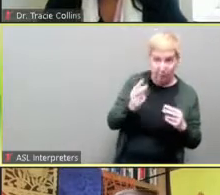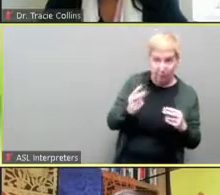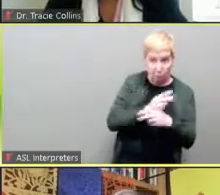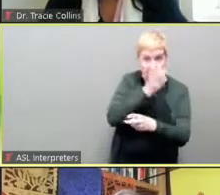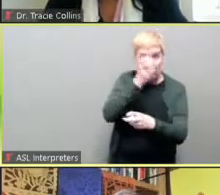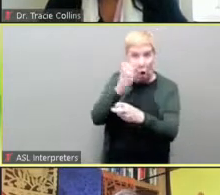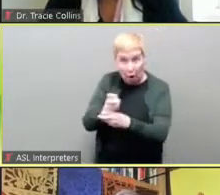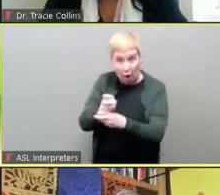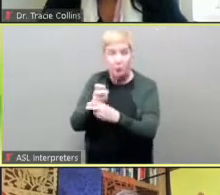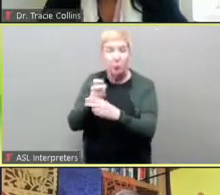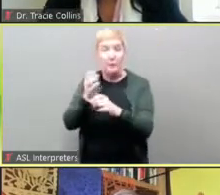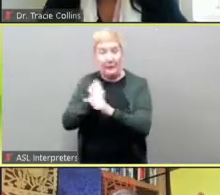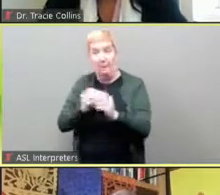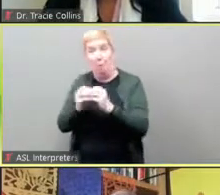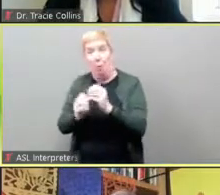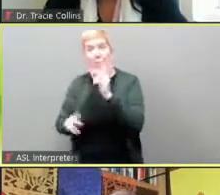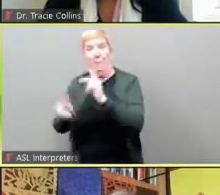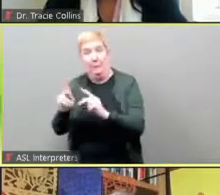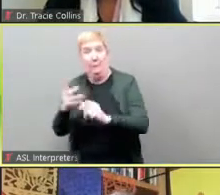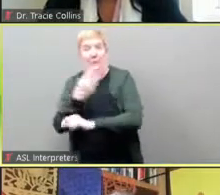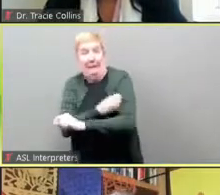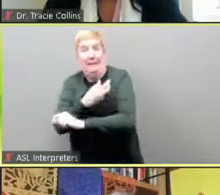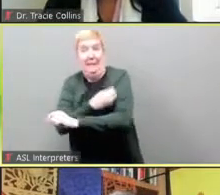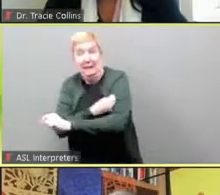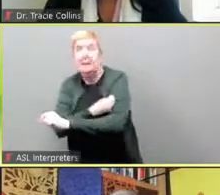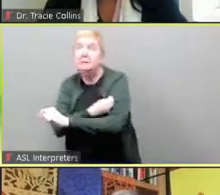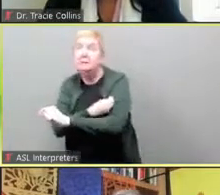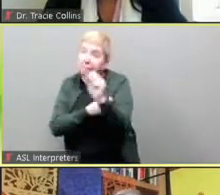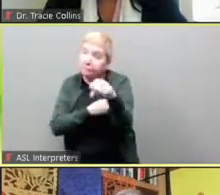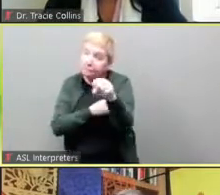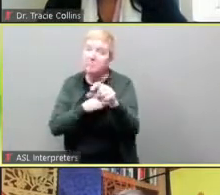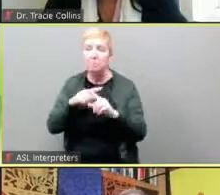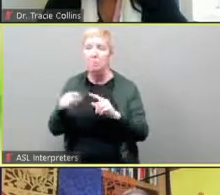vaccinated, but we're hard at work and you see that slope of the line there on